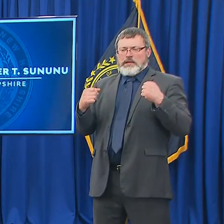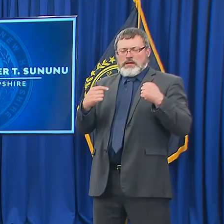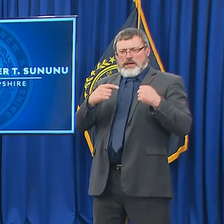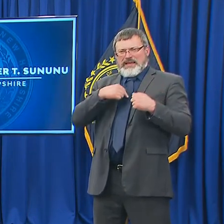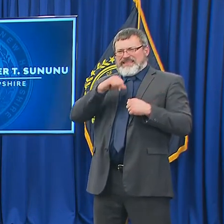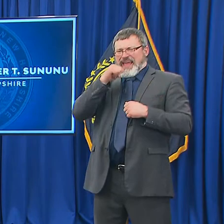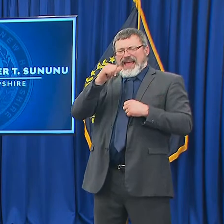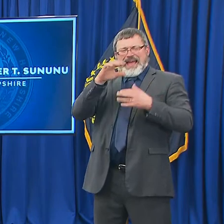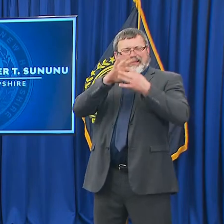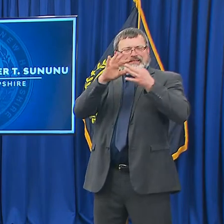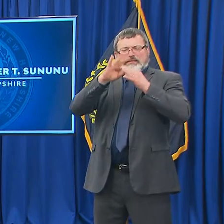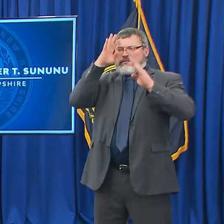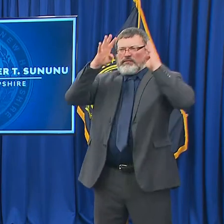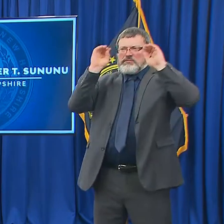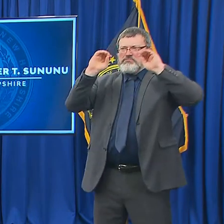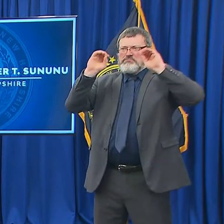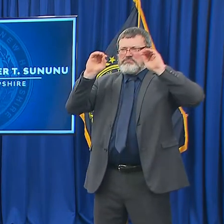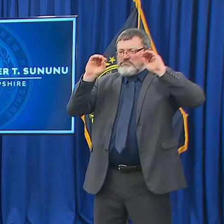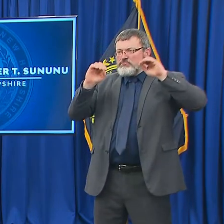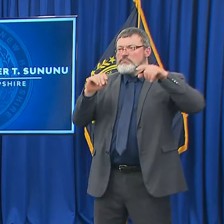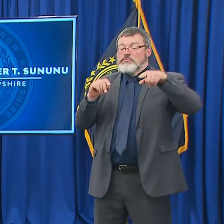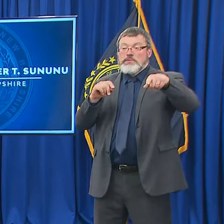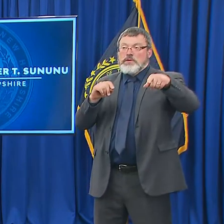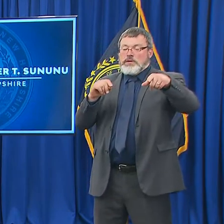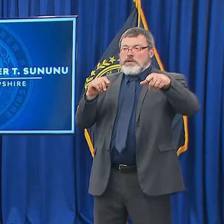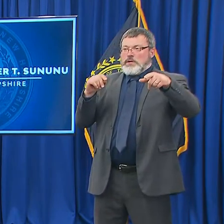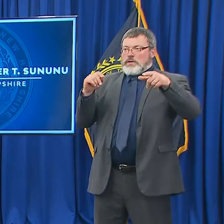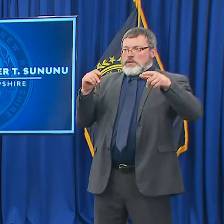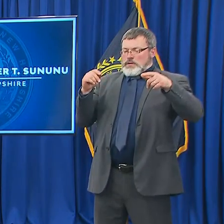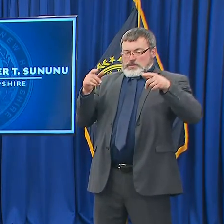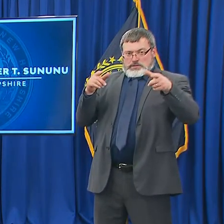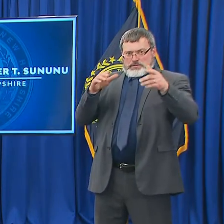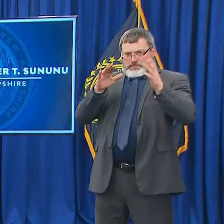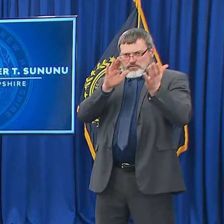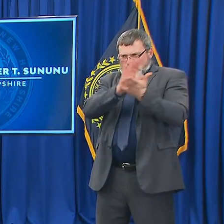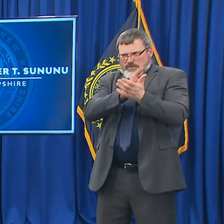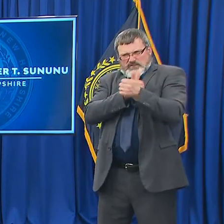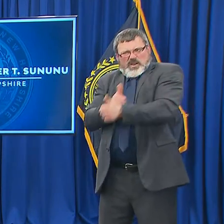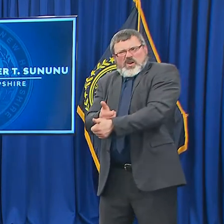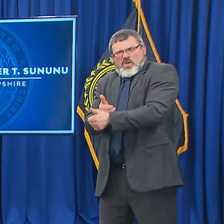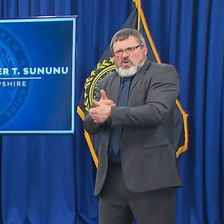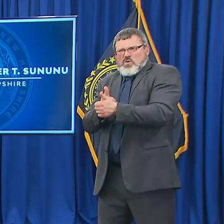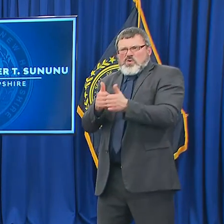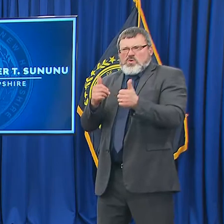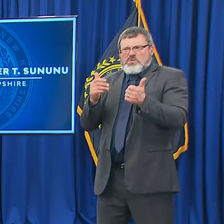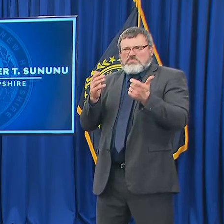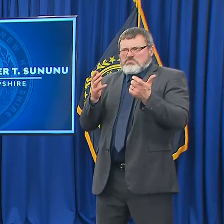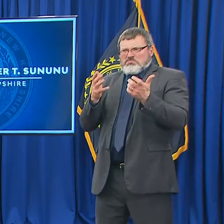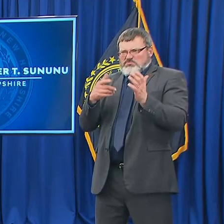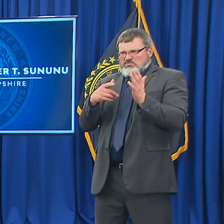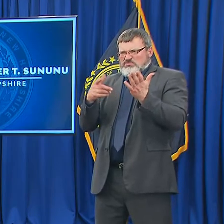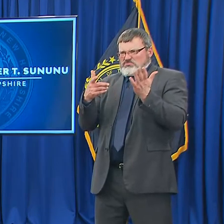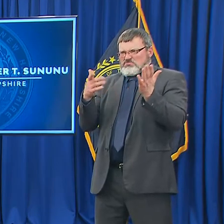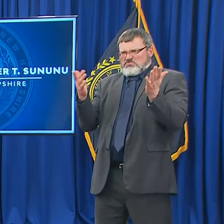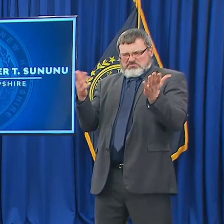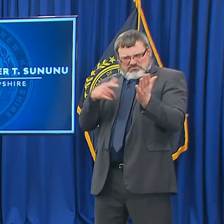So local municipal mandates take charge if they're more strict they can be more strict I mean, ours is kind of the baseline.